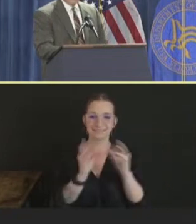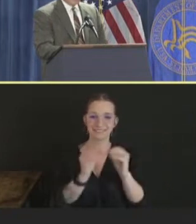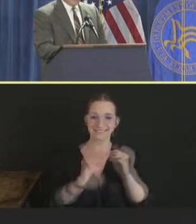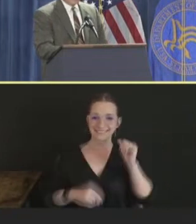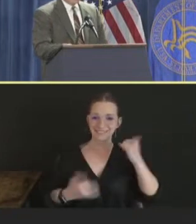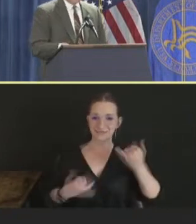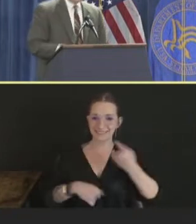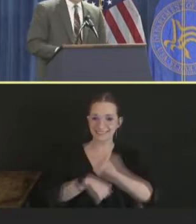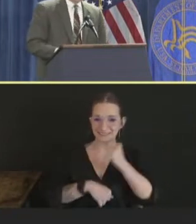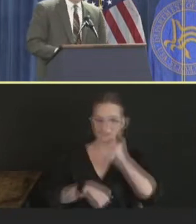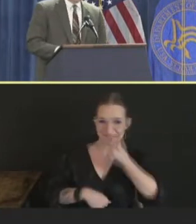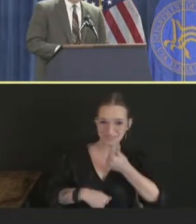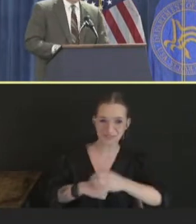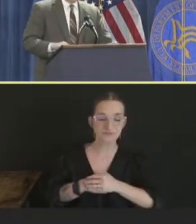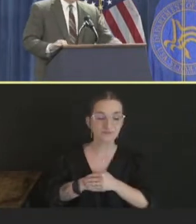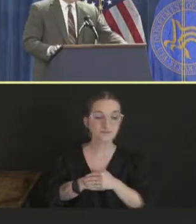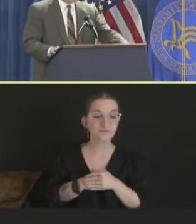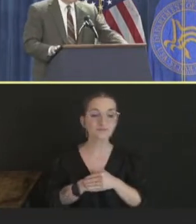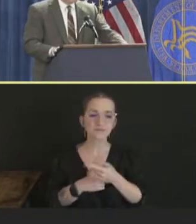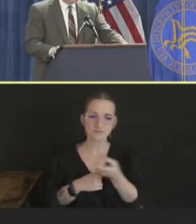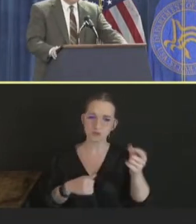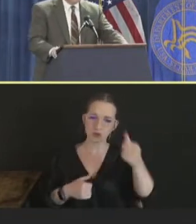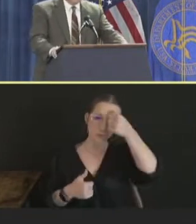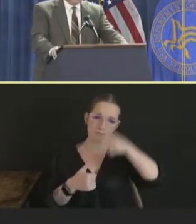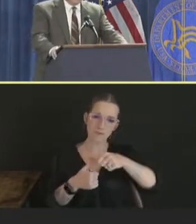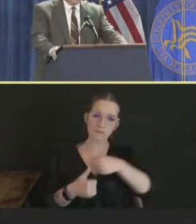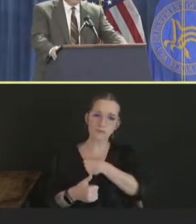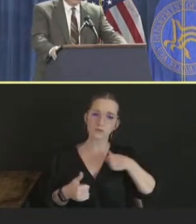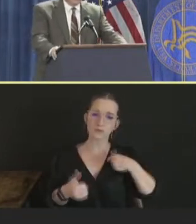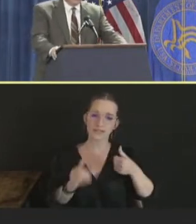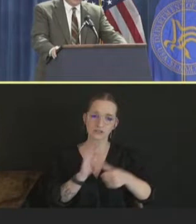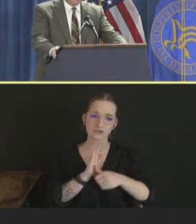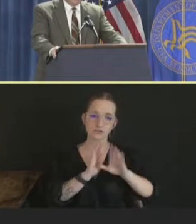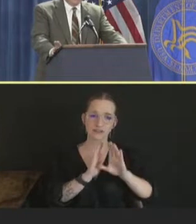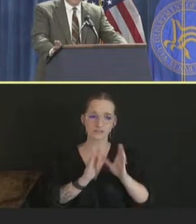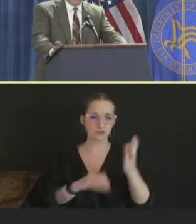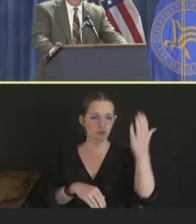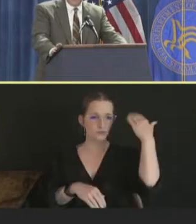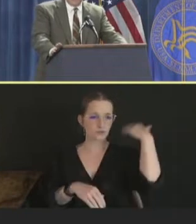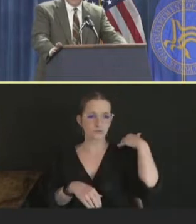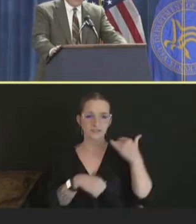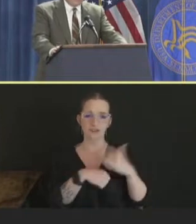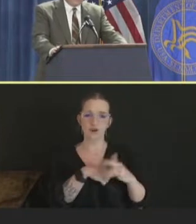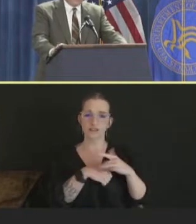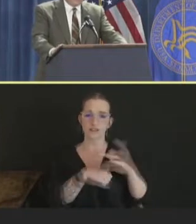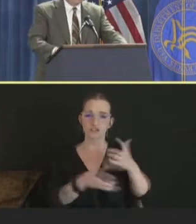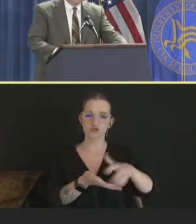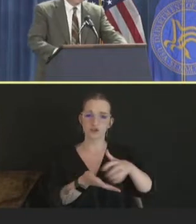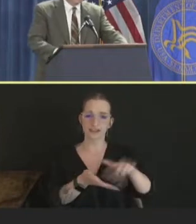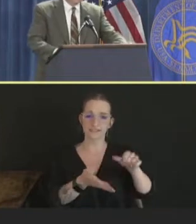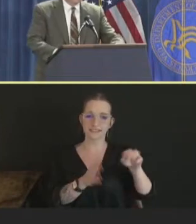You'll recall that we reviewed an earlier draft of this report at our last meeting in